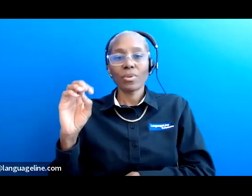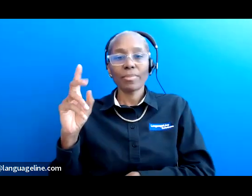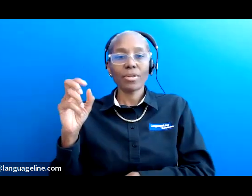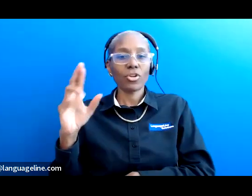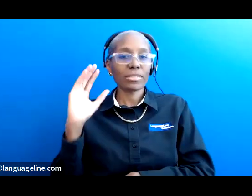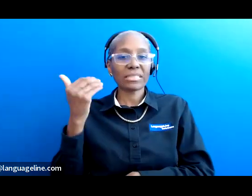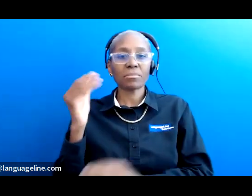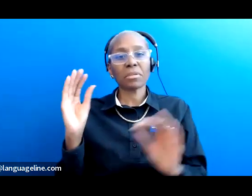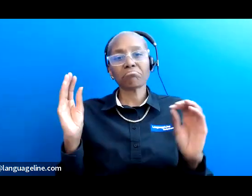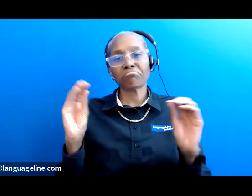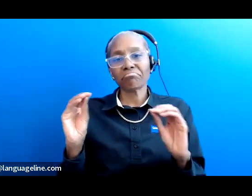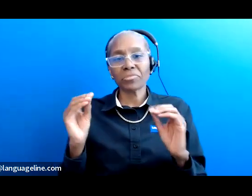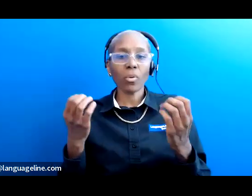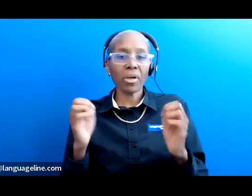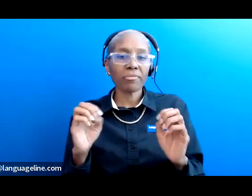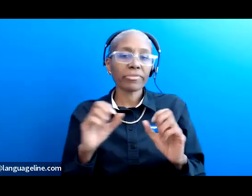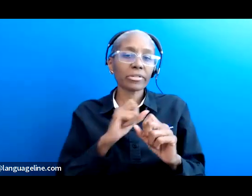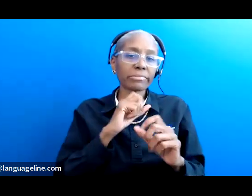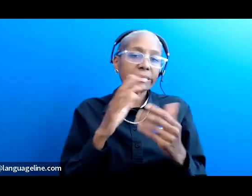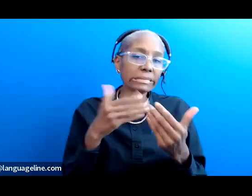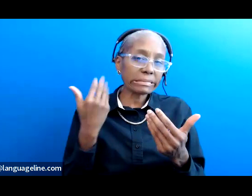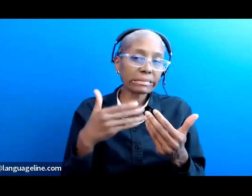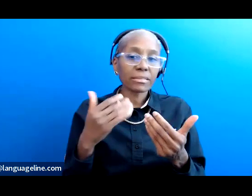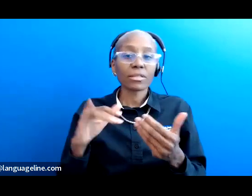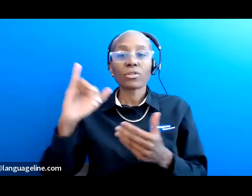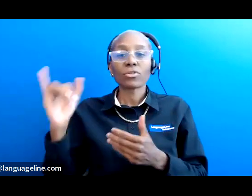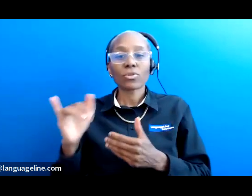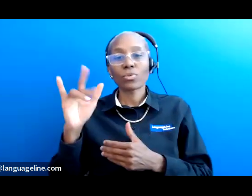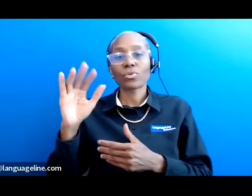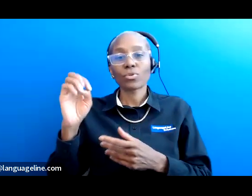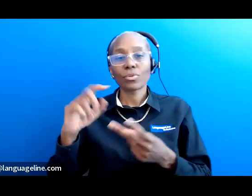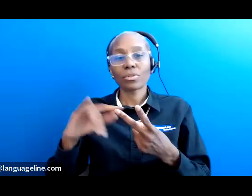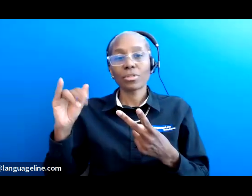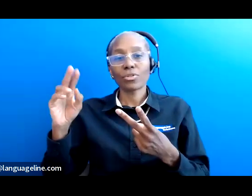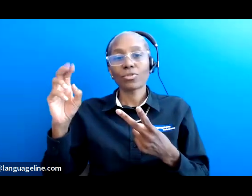lot of people behind the scenes. So Julie and Jen are with us today working behind the scenes.